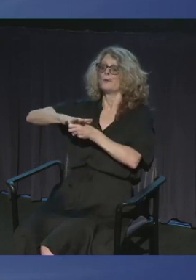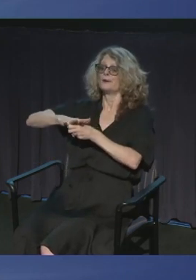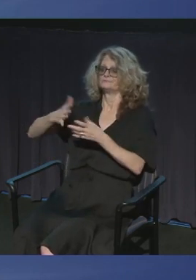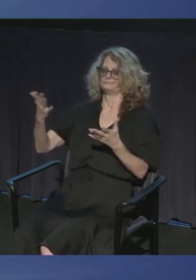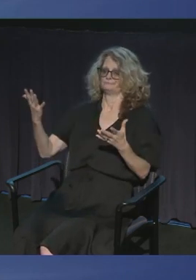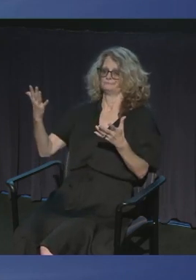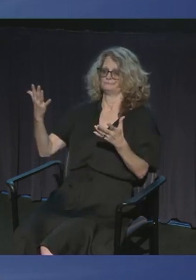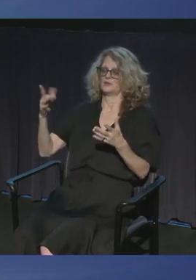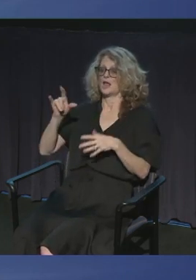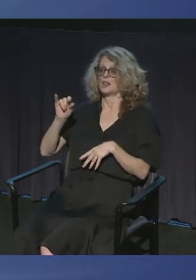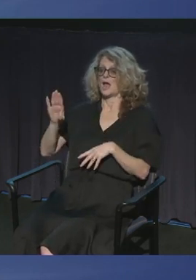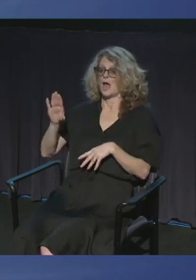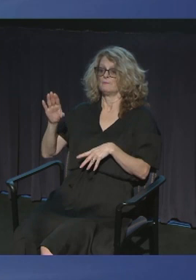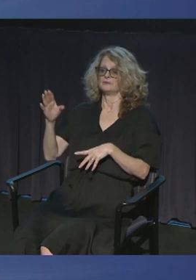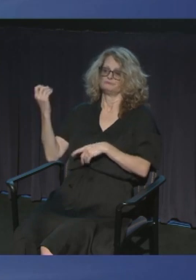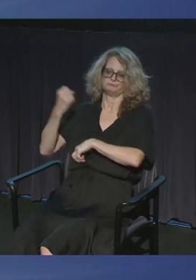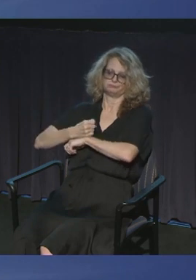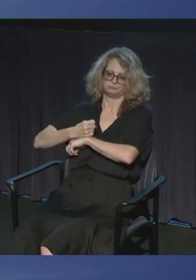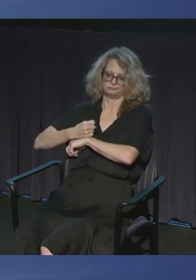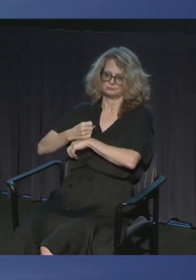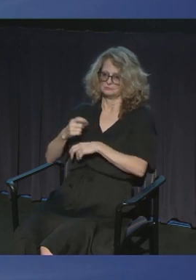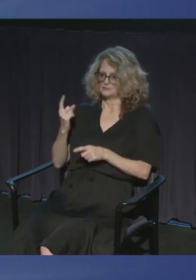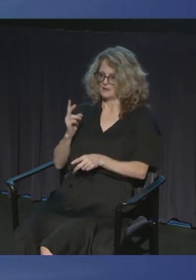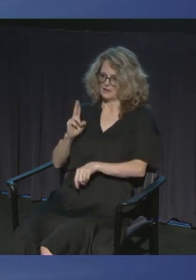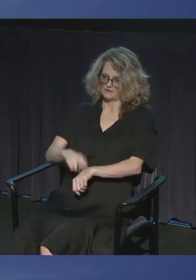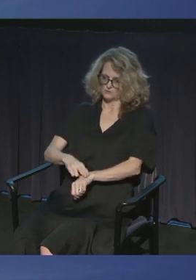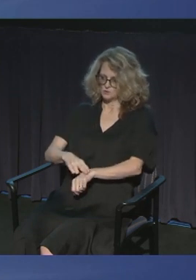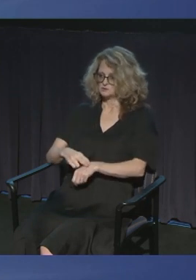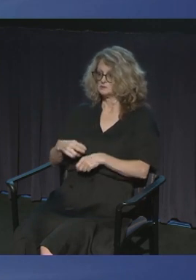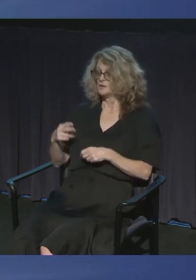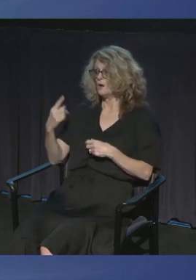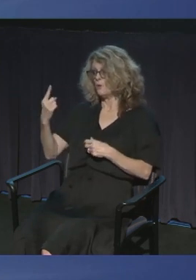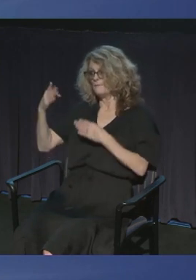OF THE POSTDOCS IN MY LAB REALLY WANTED TO STUDY COVID. AND ASSET WE HAVE NEVER DONE